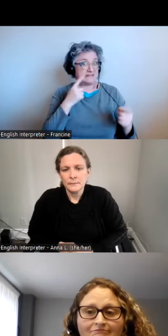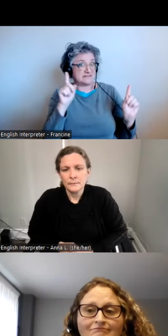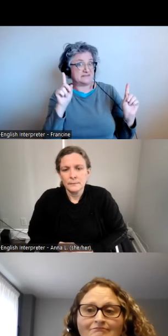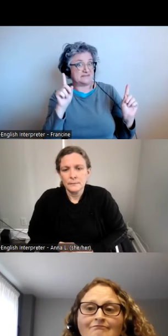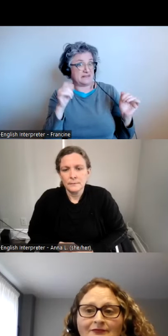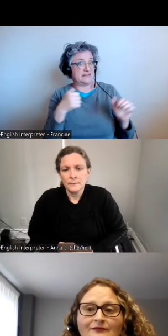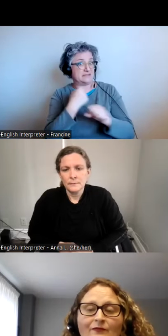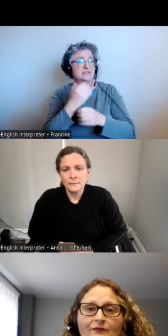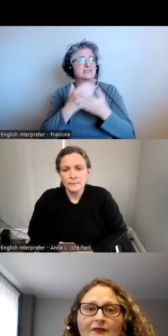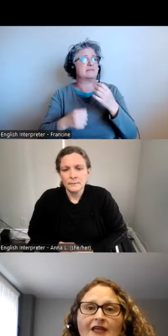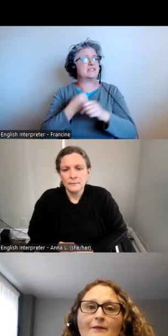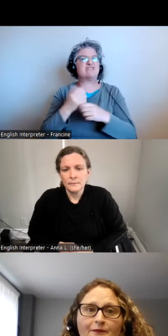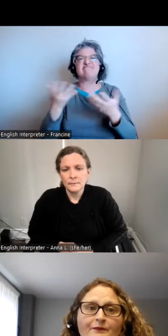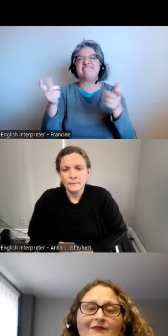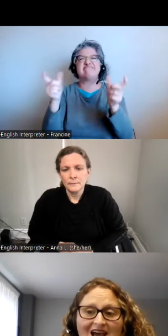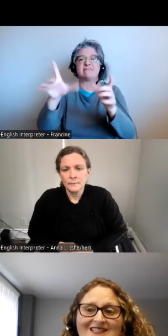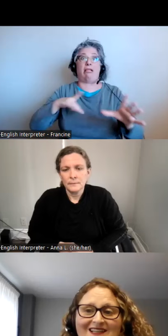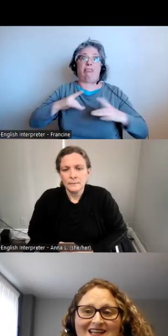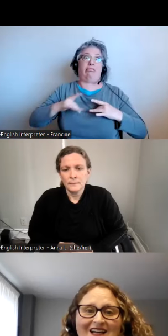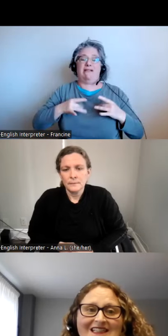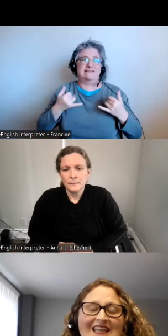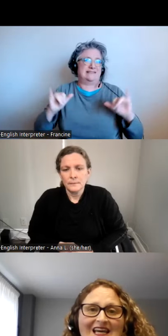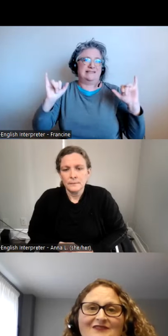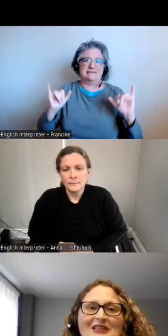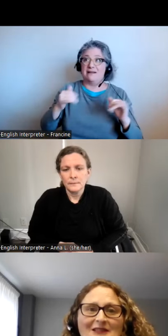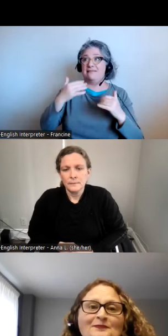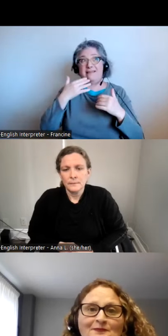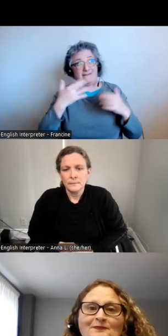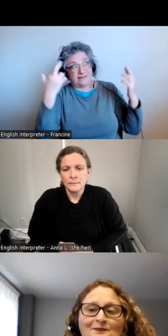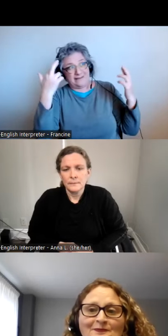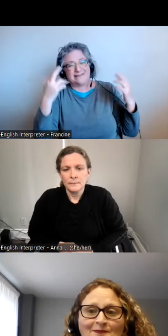successful